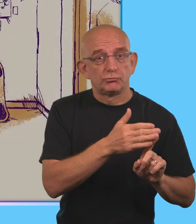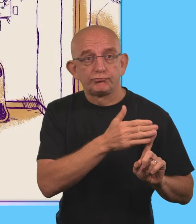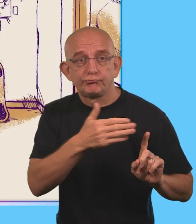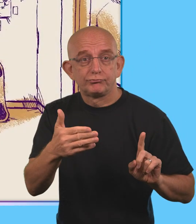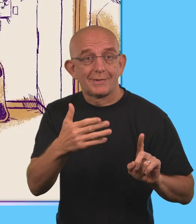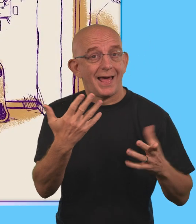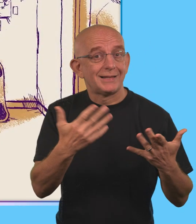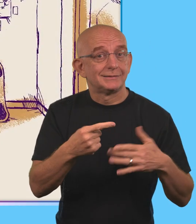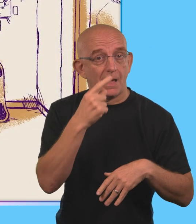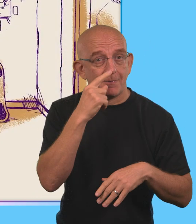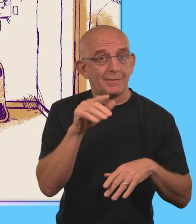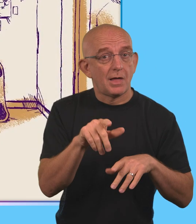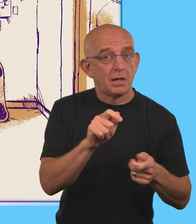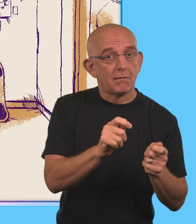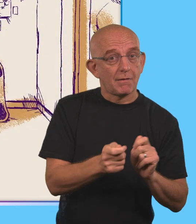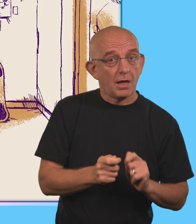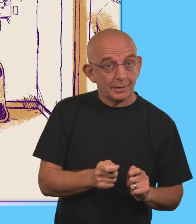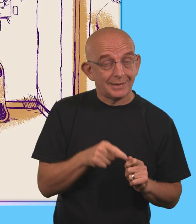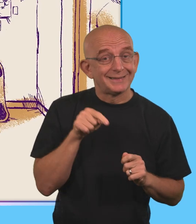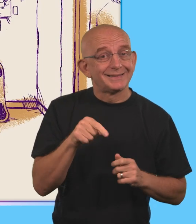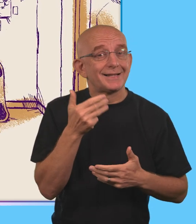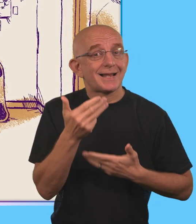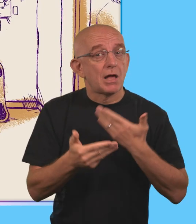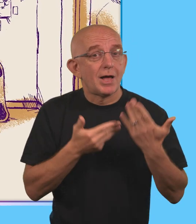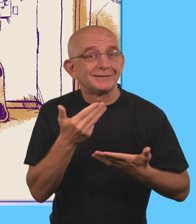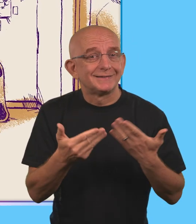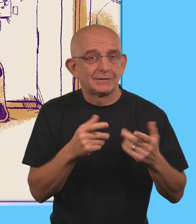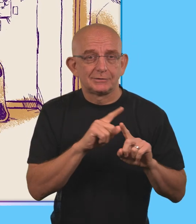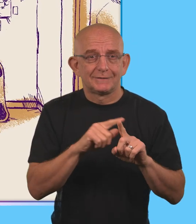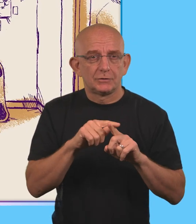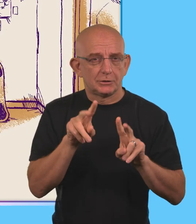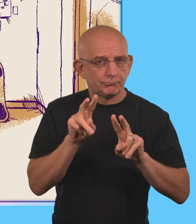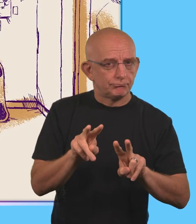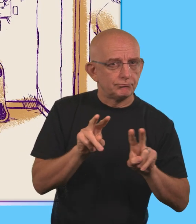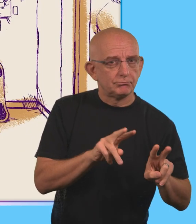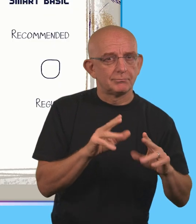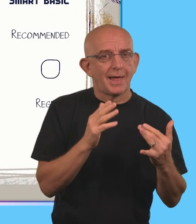Wednesdays being a narrative game, a lot of care has been put into the accessibility of text.